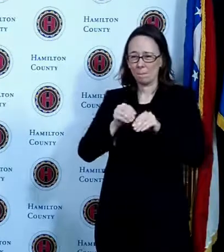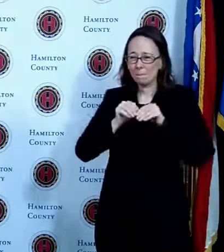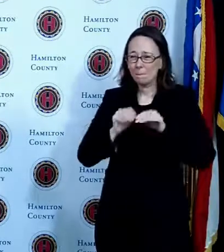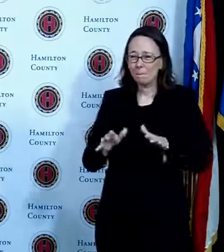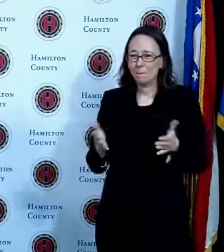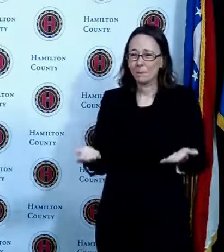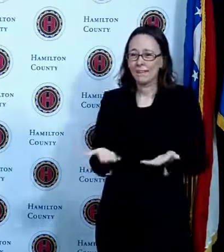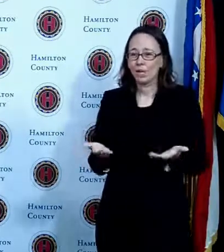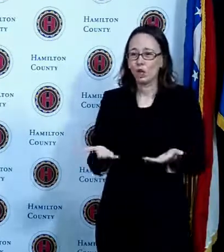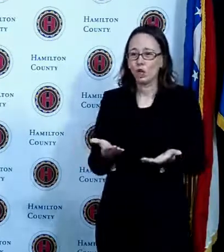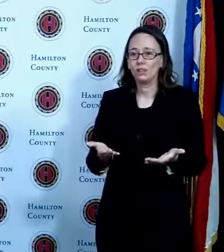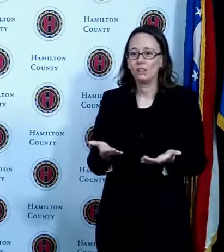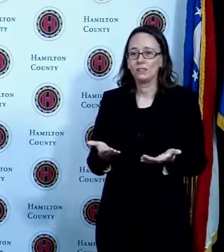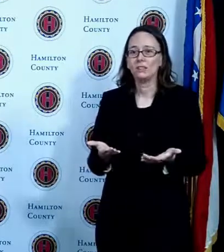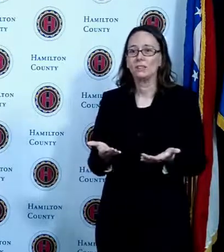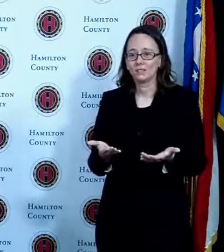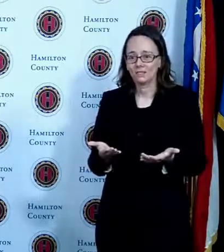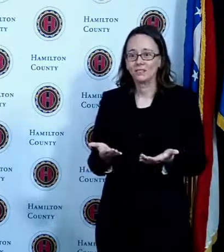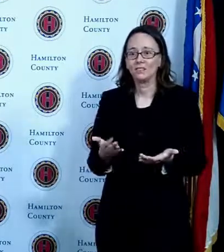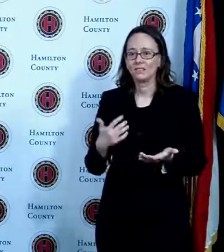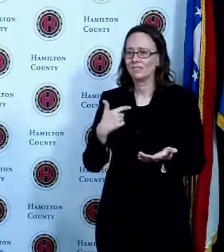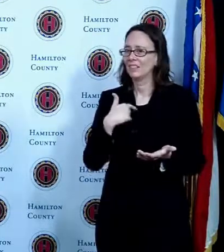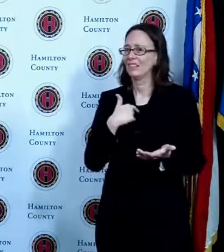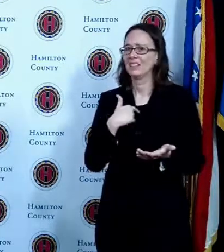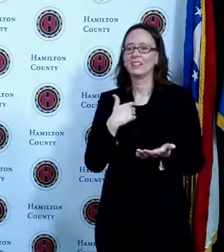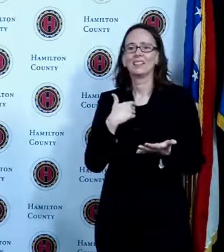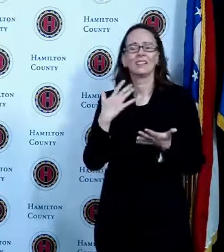fentanyl being in there I was actually getting calls just like in 2016 and '17